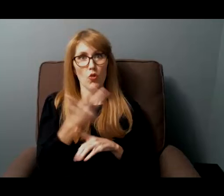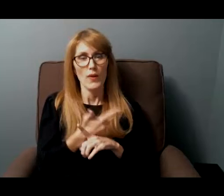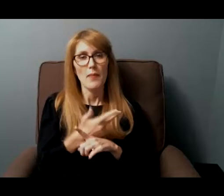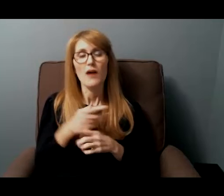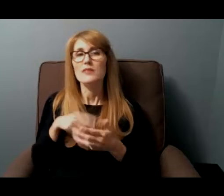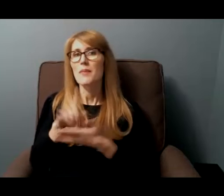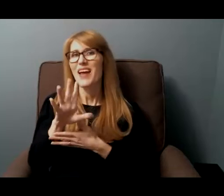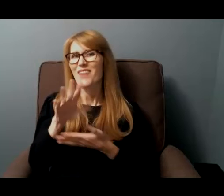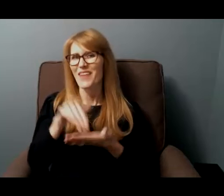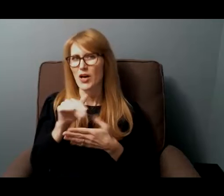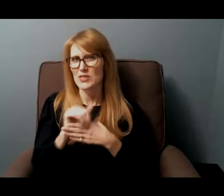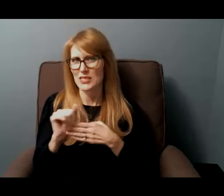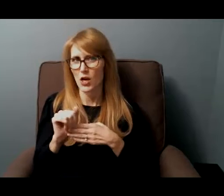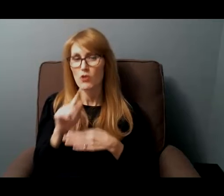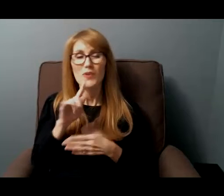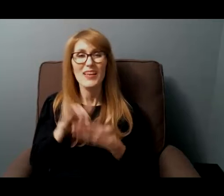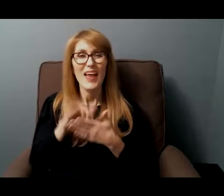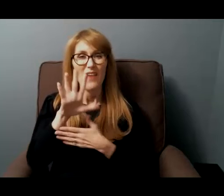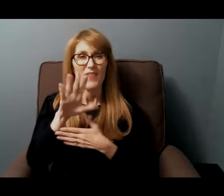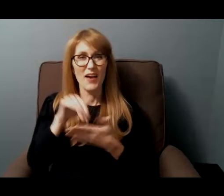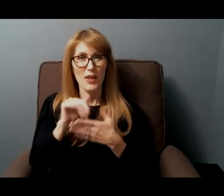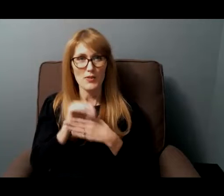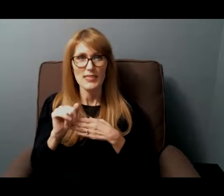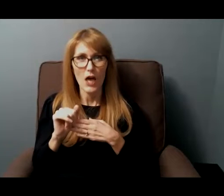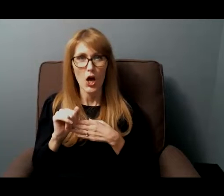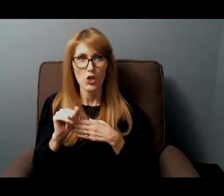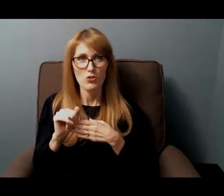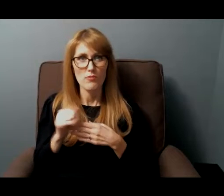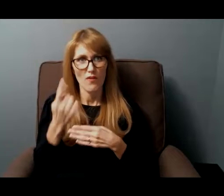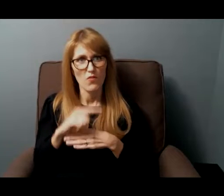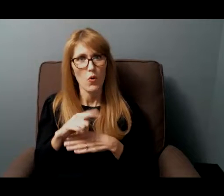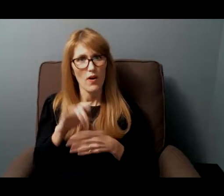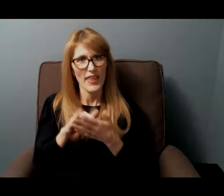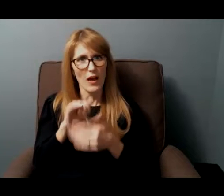right? It was revenue for three months. So if that happens with a person's business,